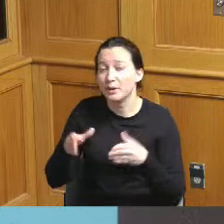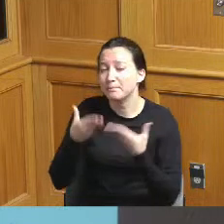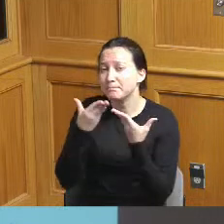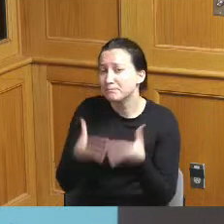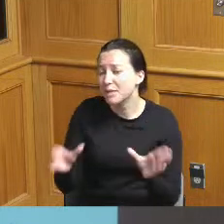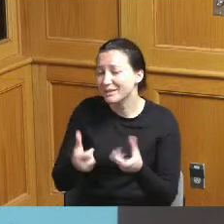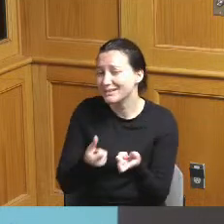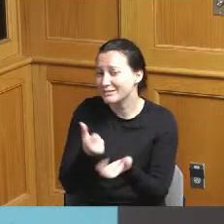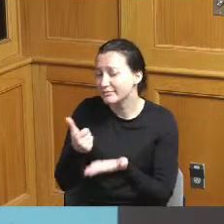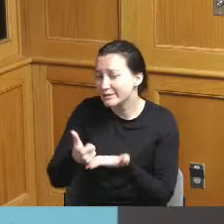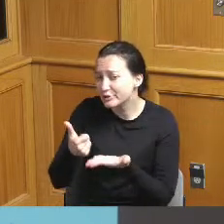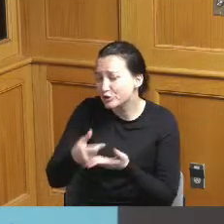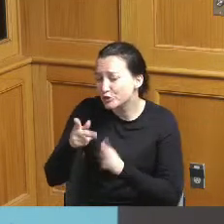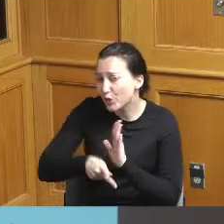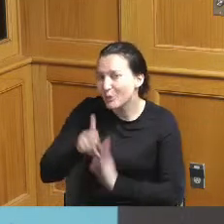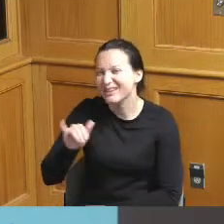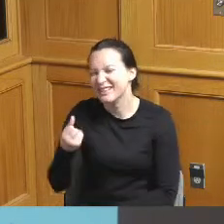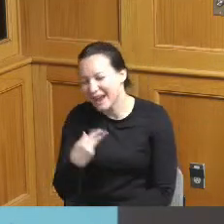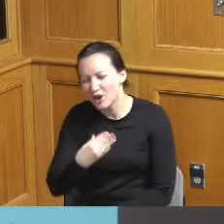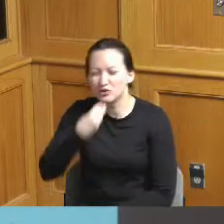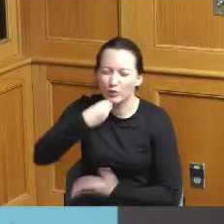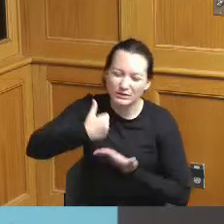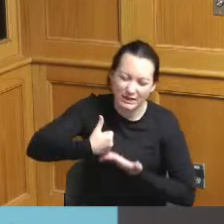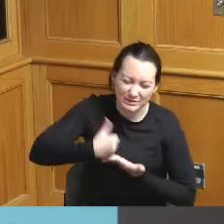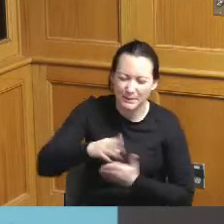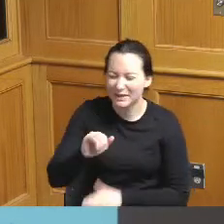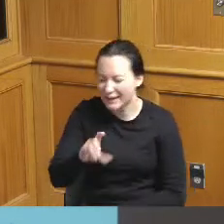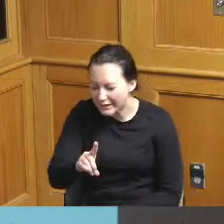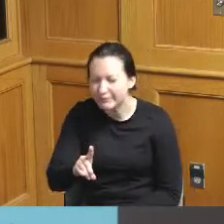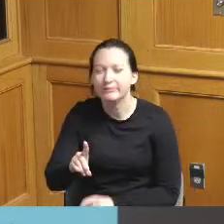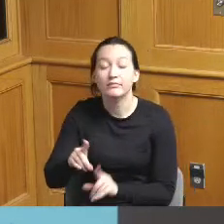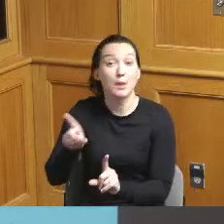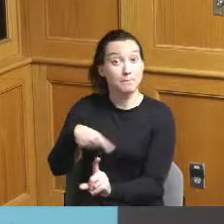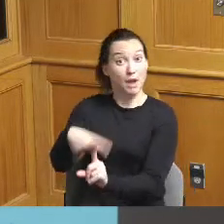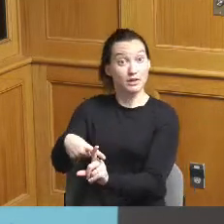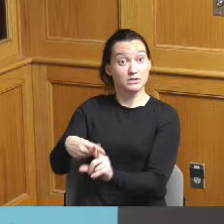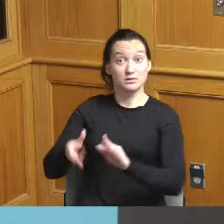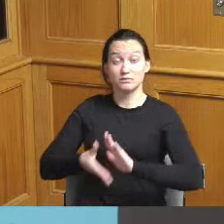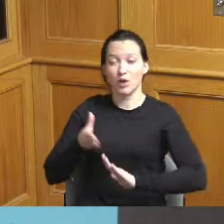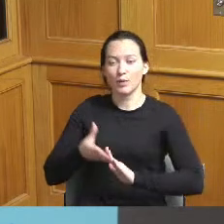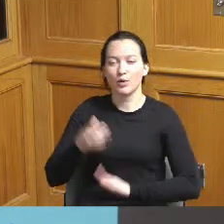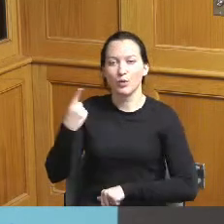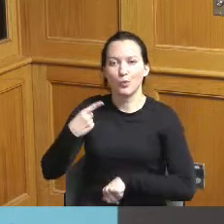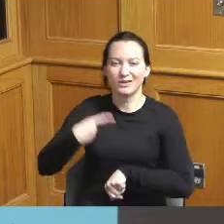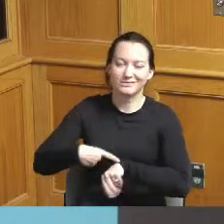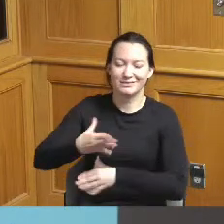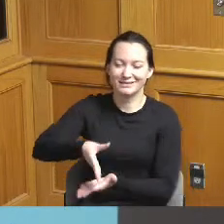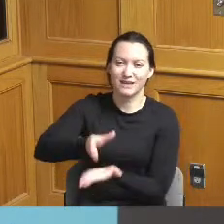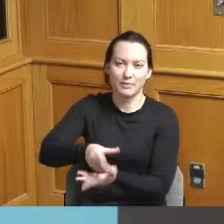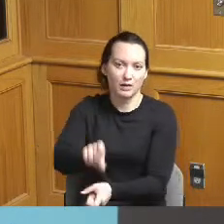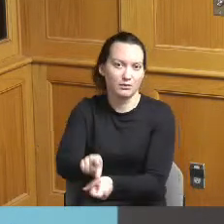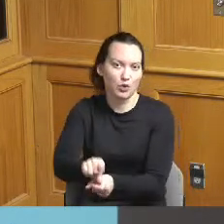programs cash food stamps Medicaid as well as operating the One-Stop employment center just